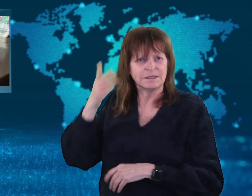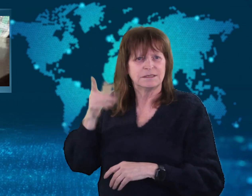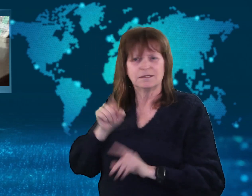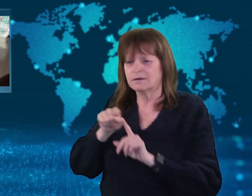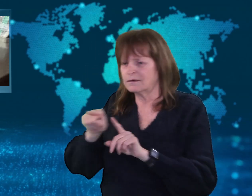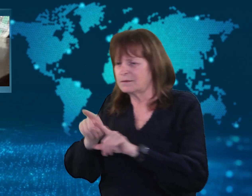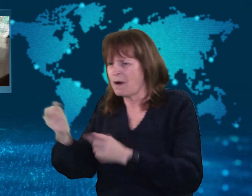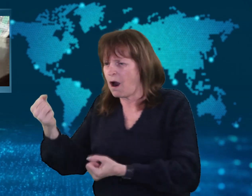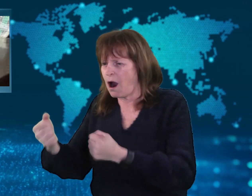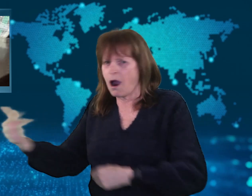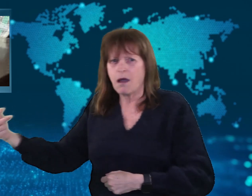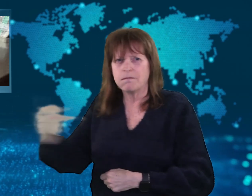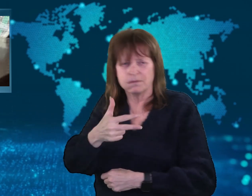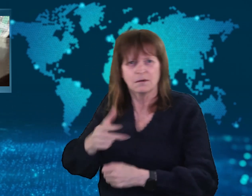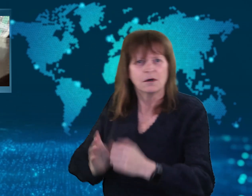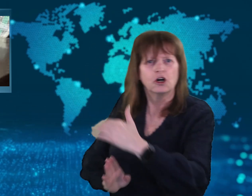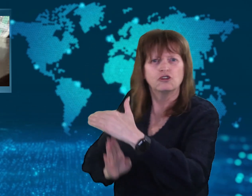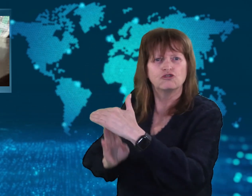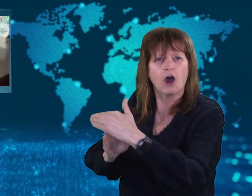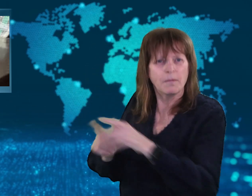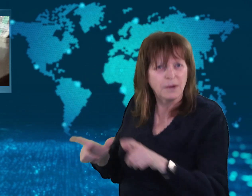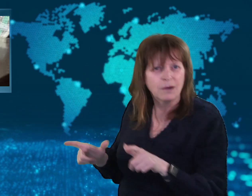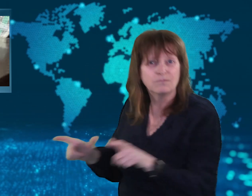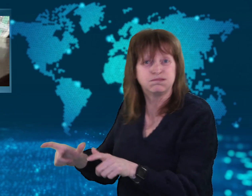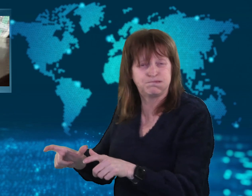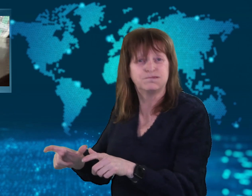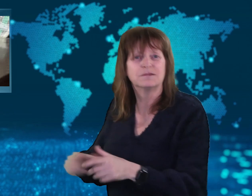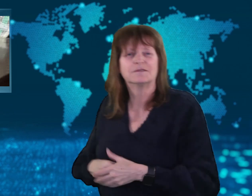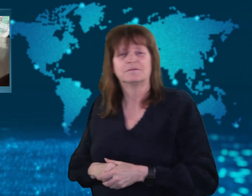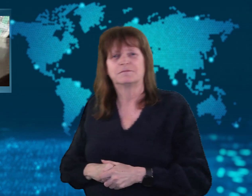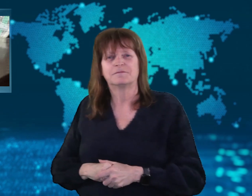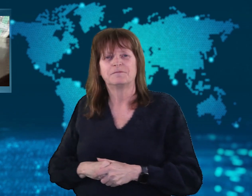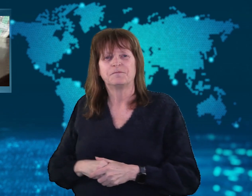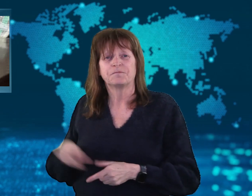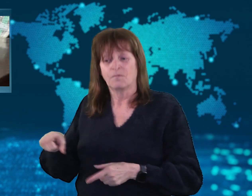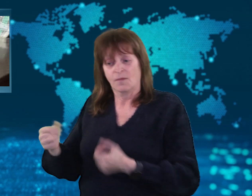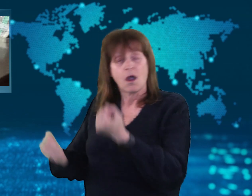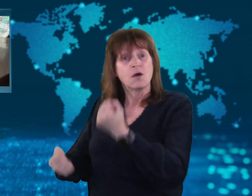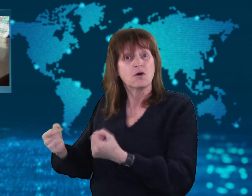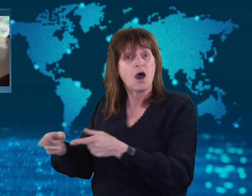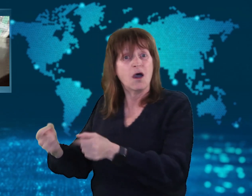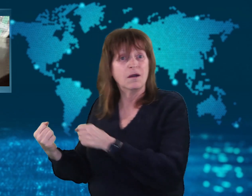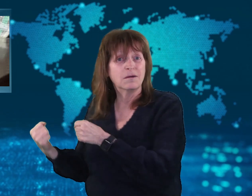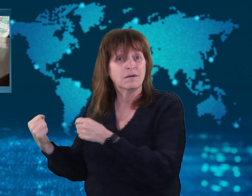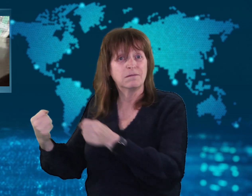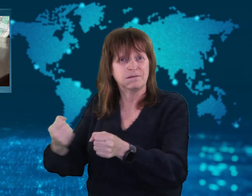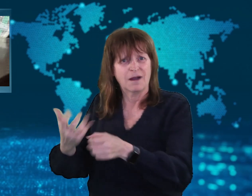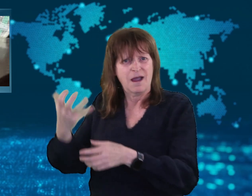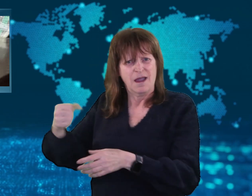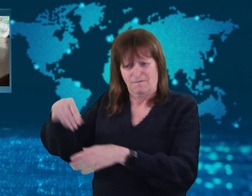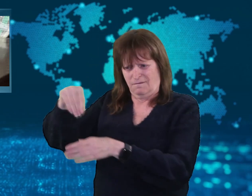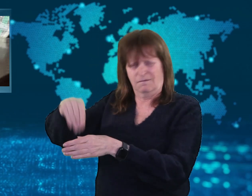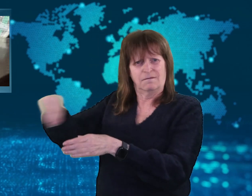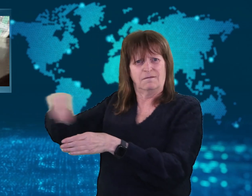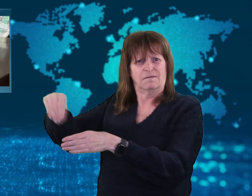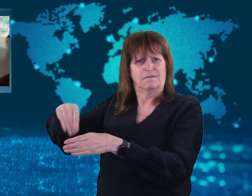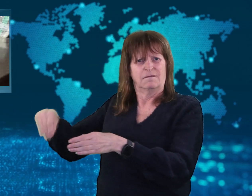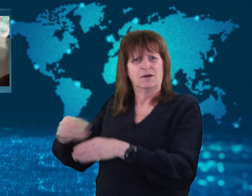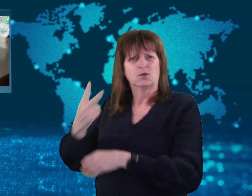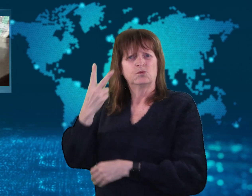The vehicle was carrying more than $2 million USD in Australian dollars